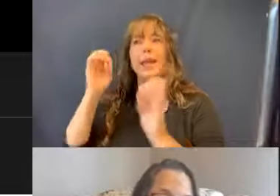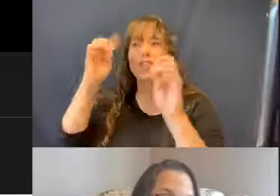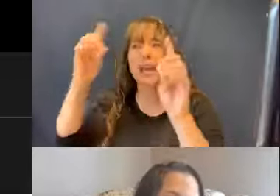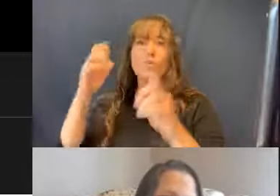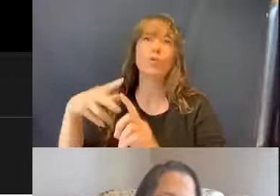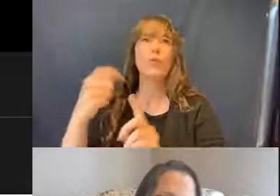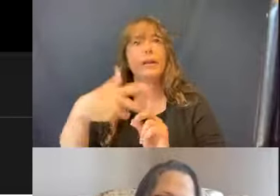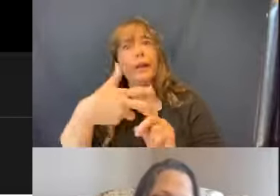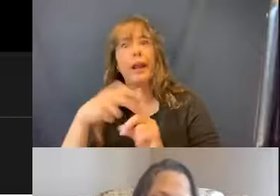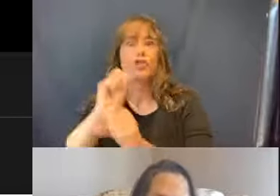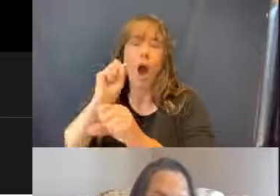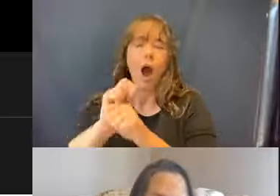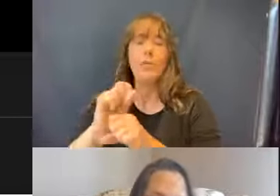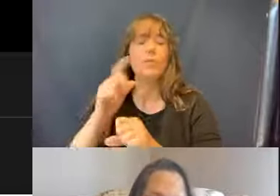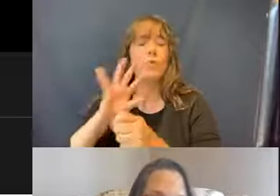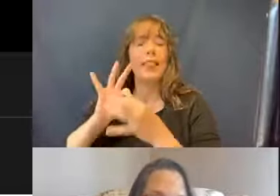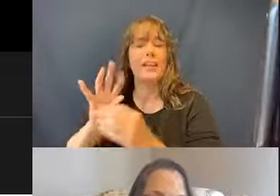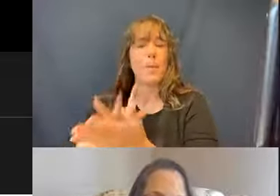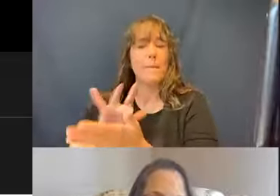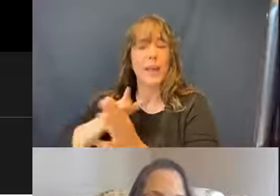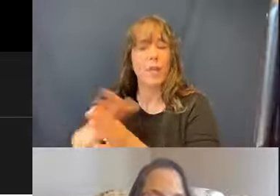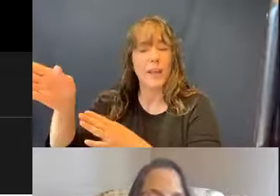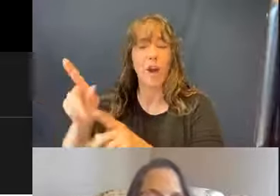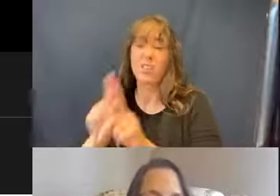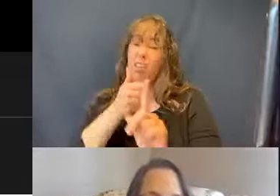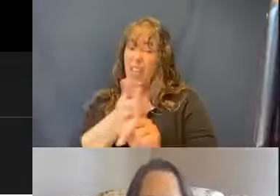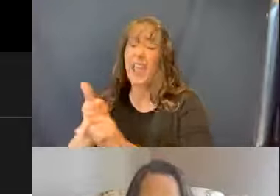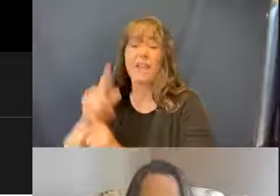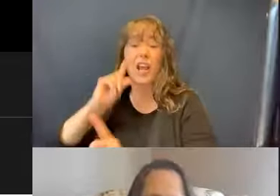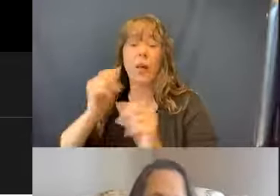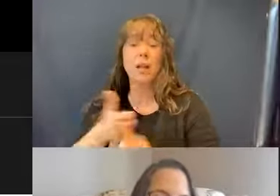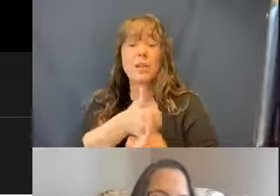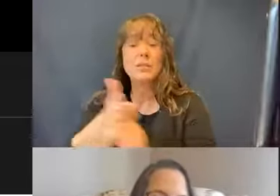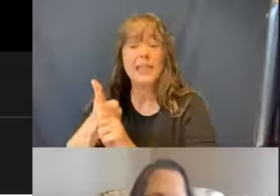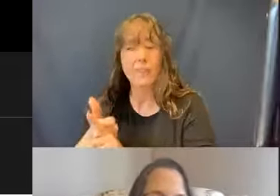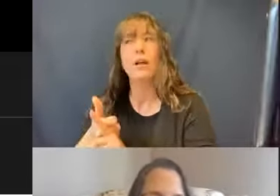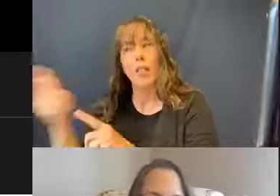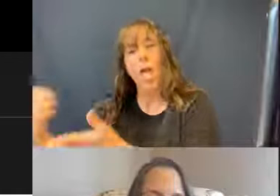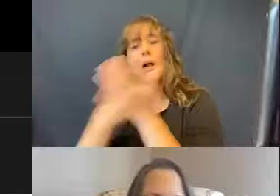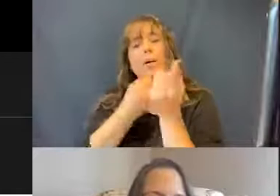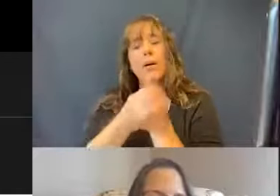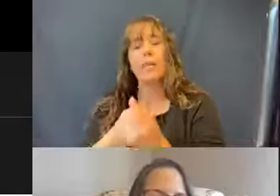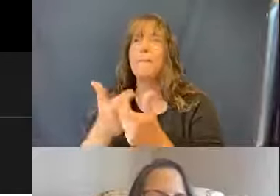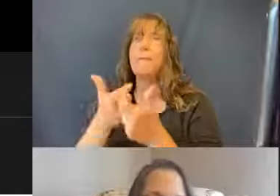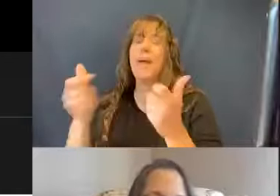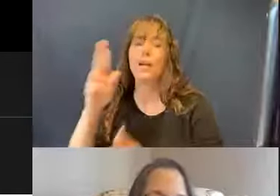in a medical field, and they also have a hearing loss. It has also become a big resource for